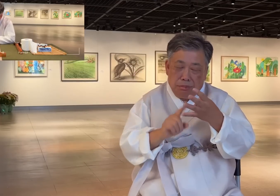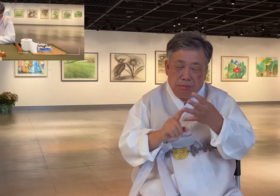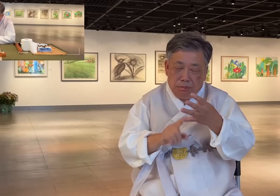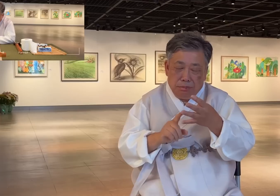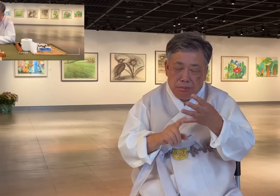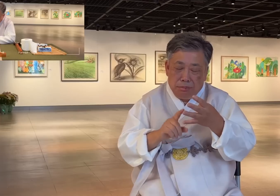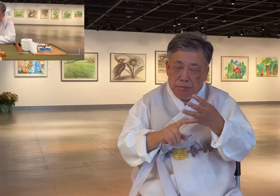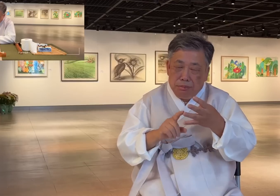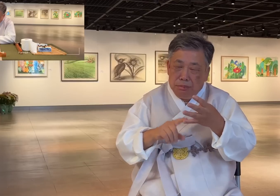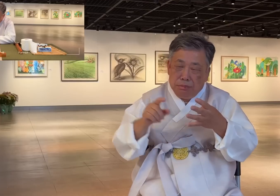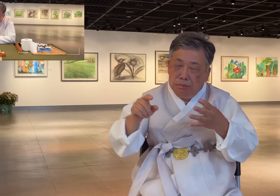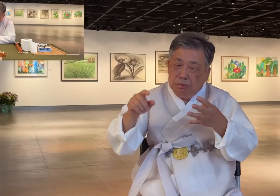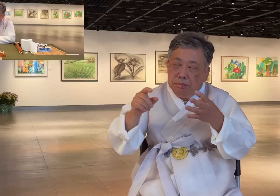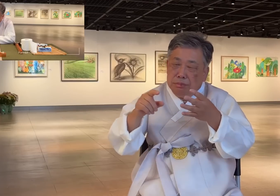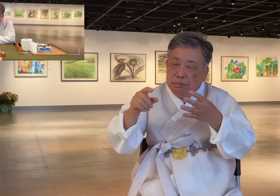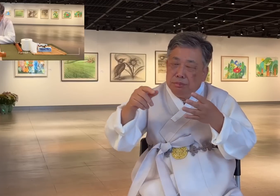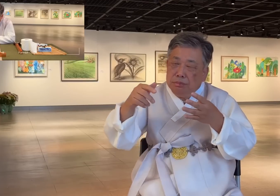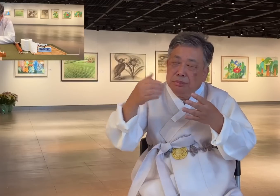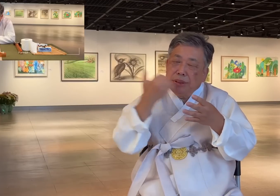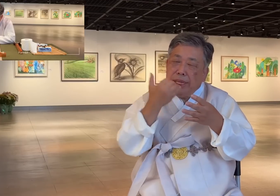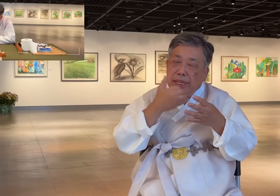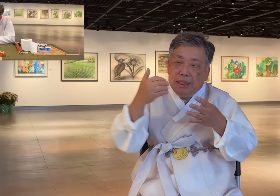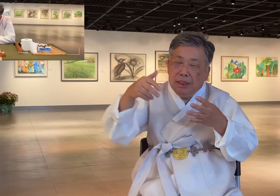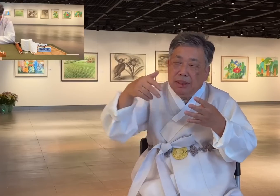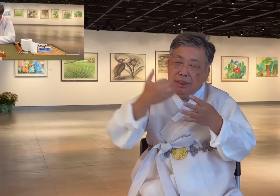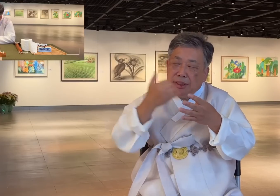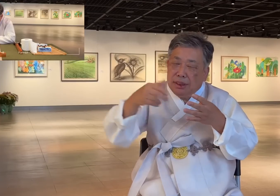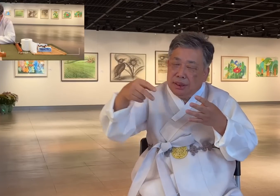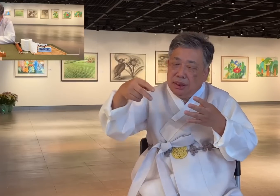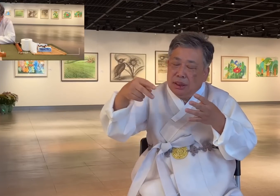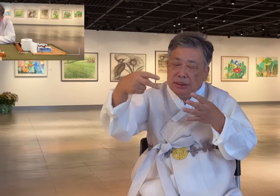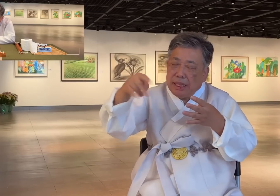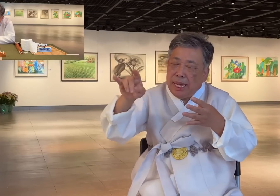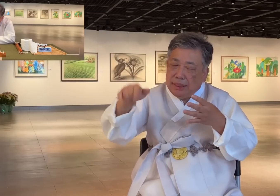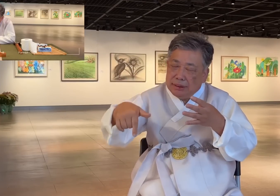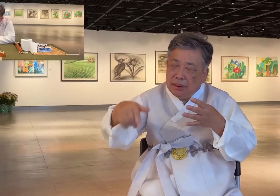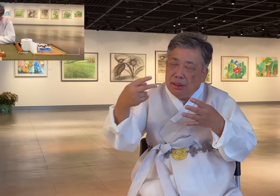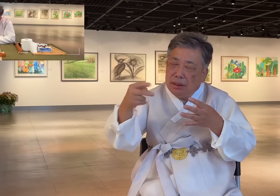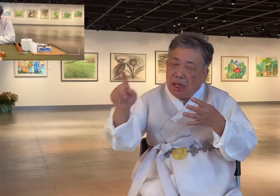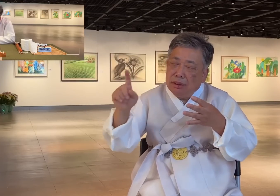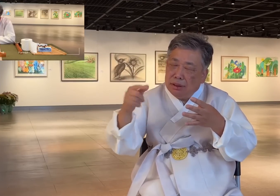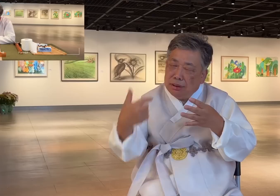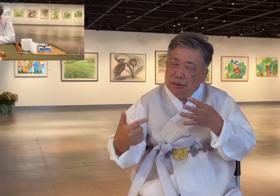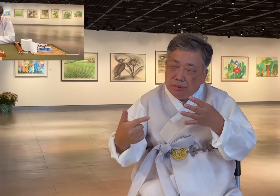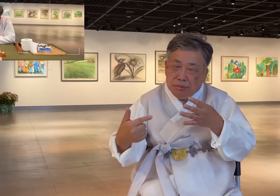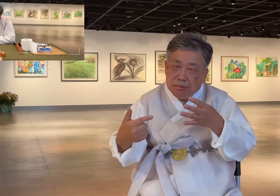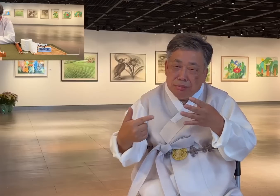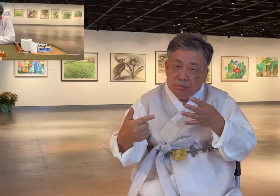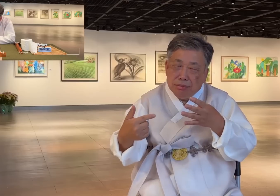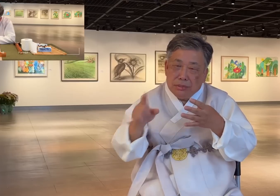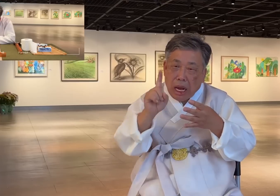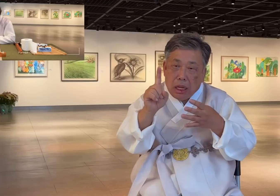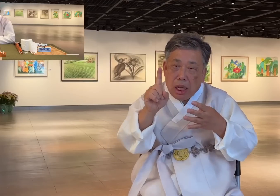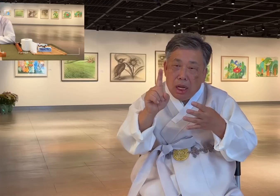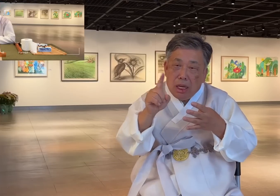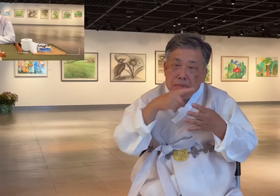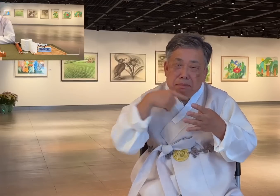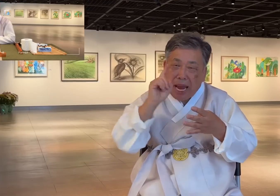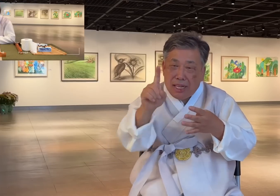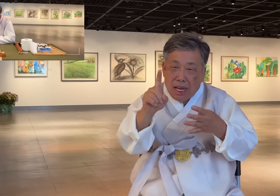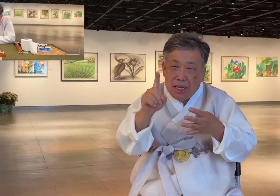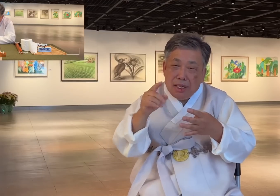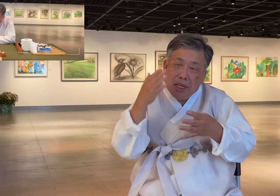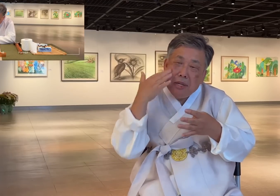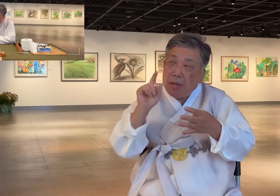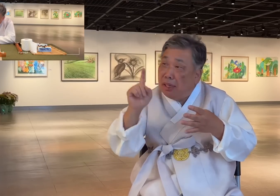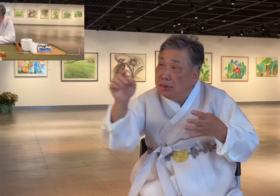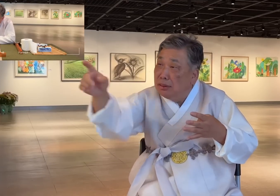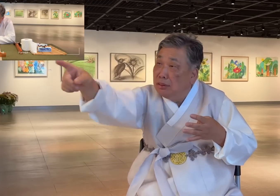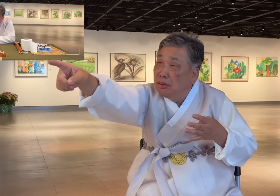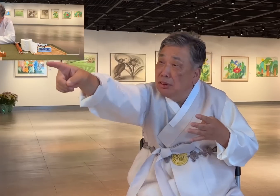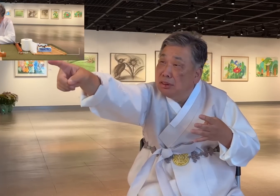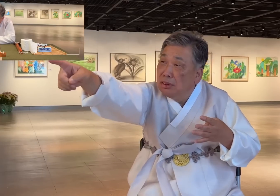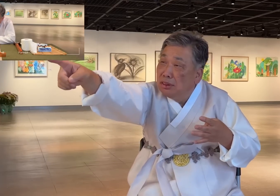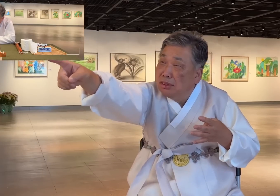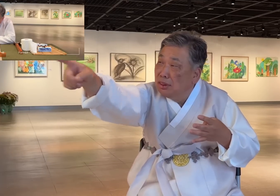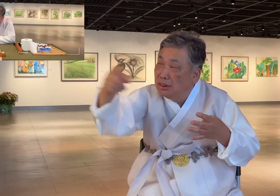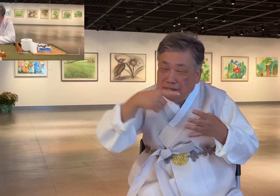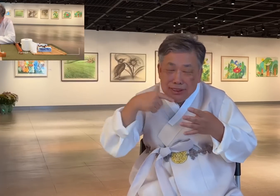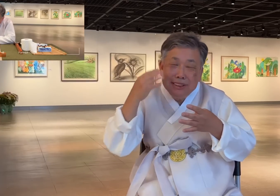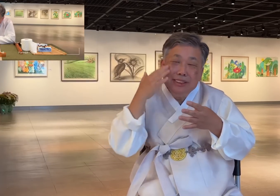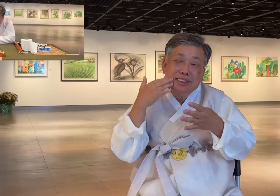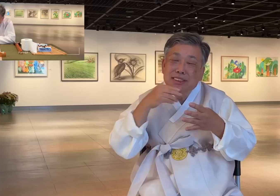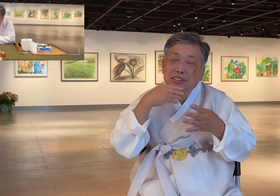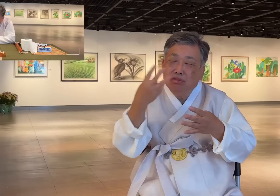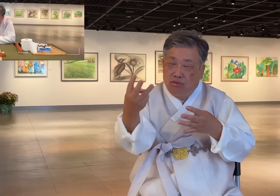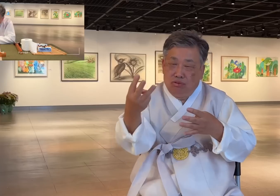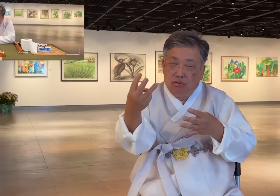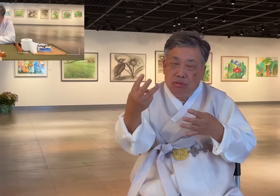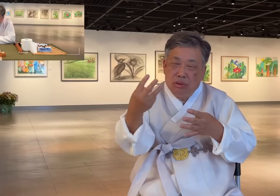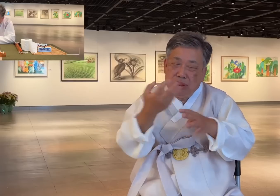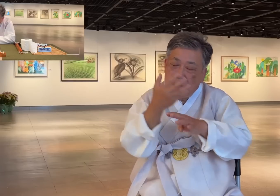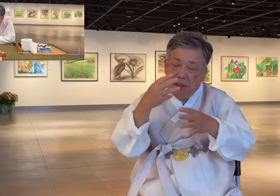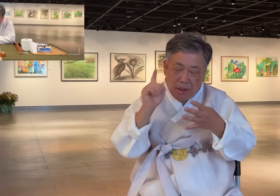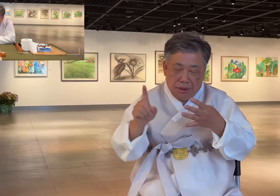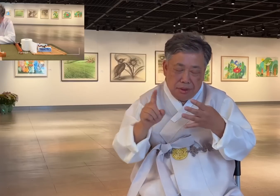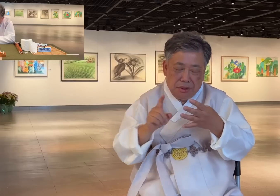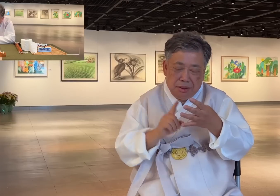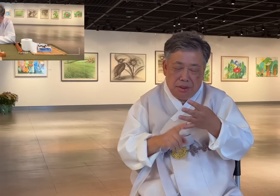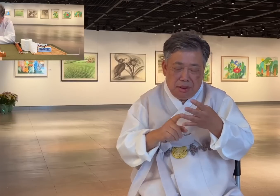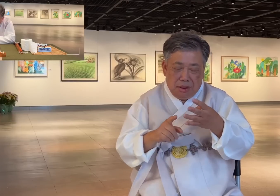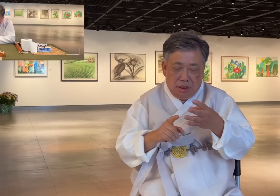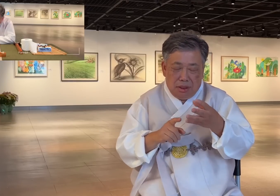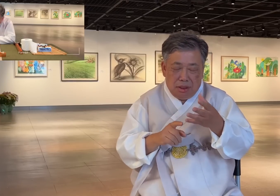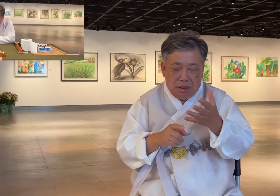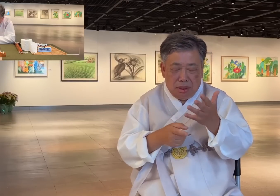4. Color group Lastly,